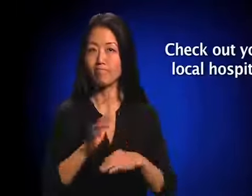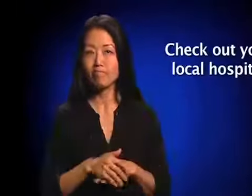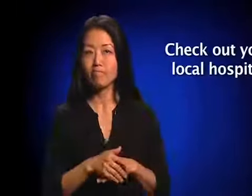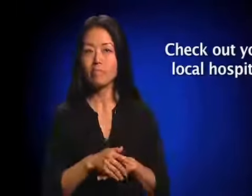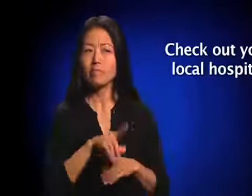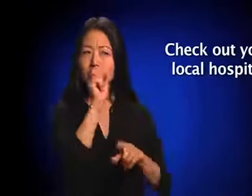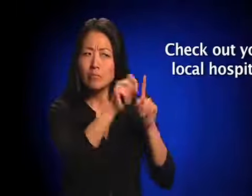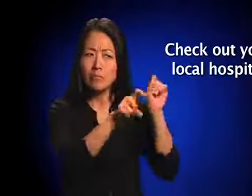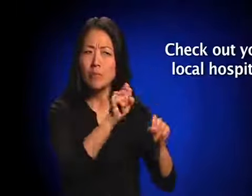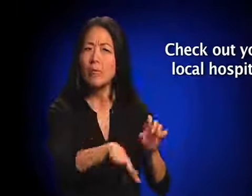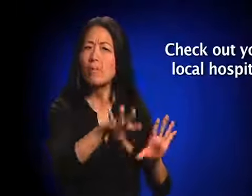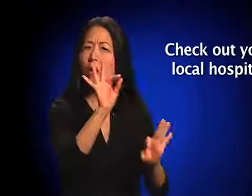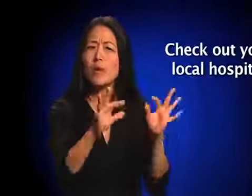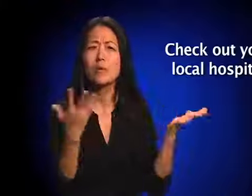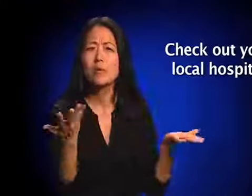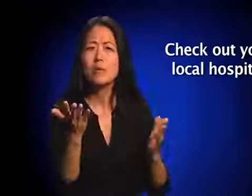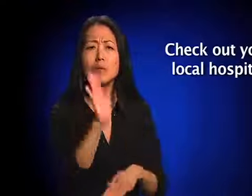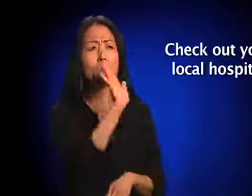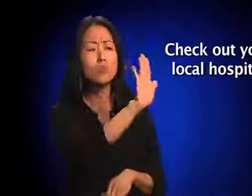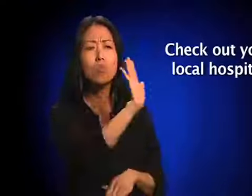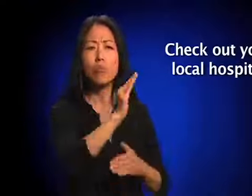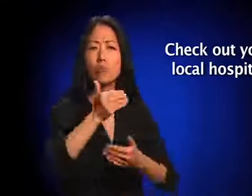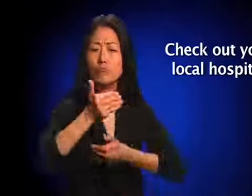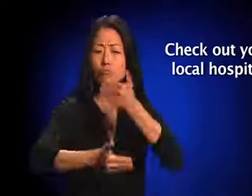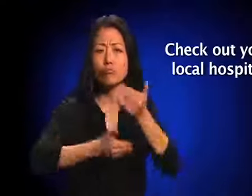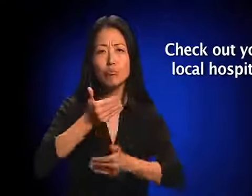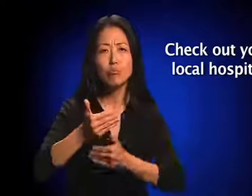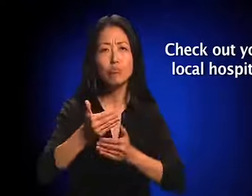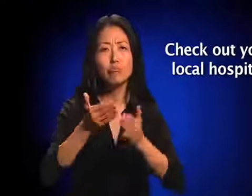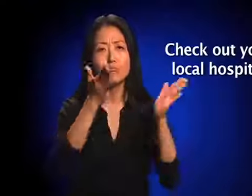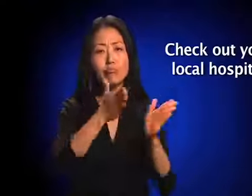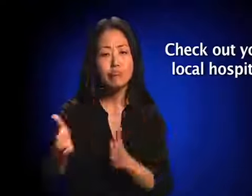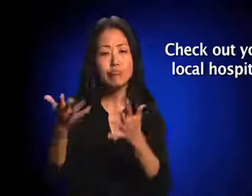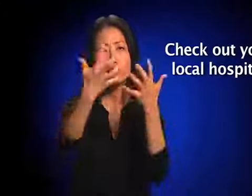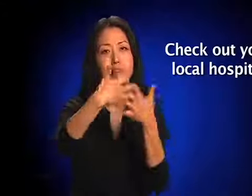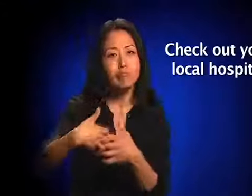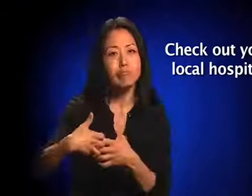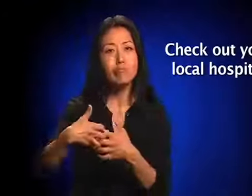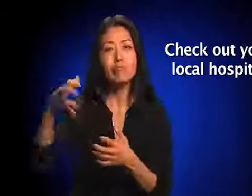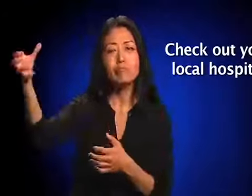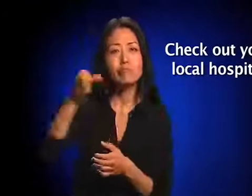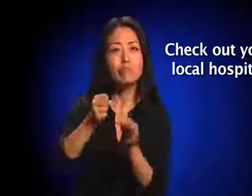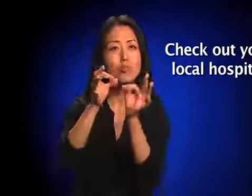You also should meet with a representative of your local hospital to learn about their procedures